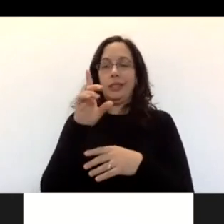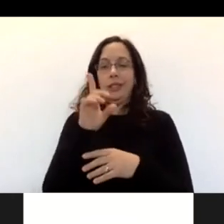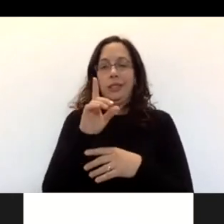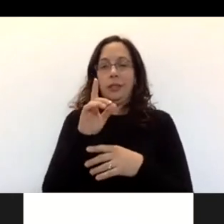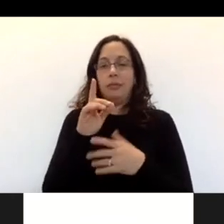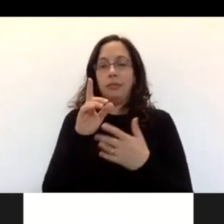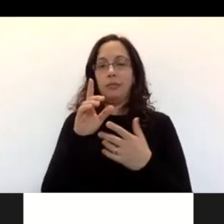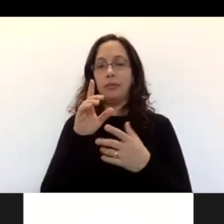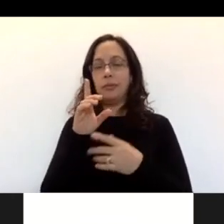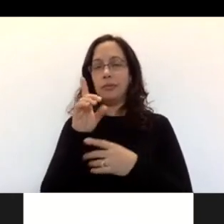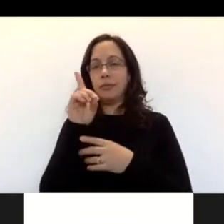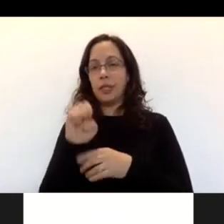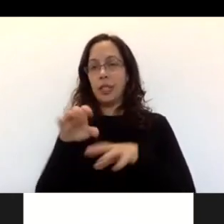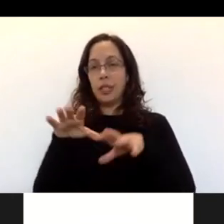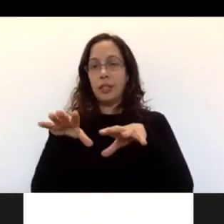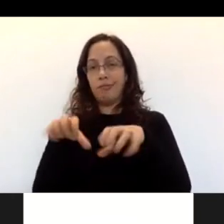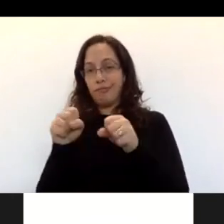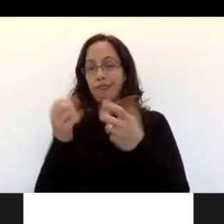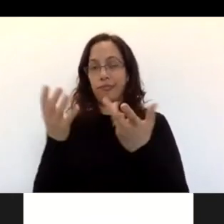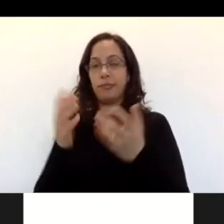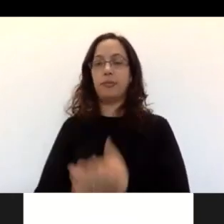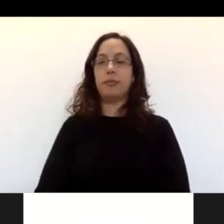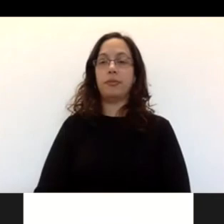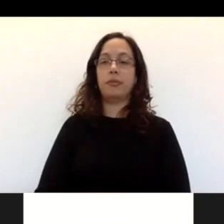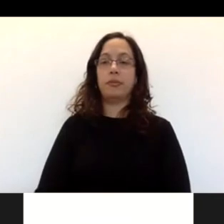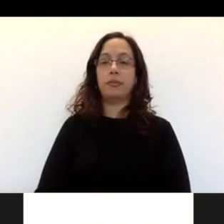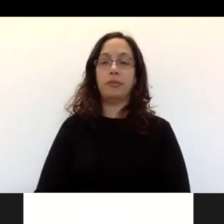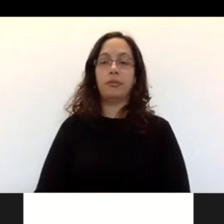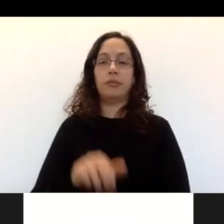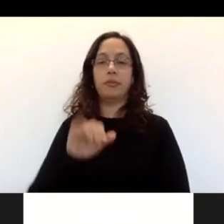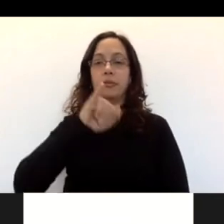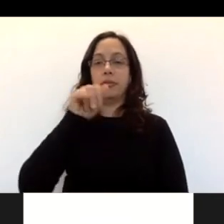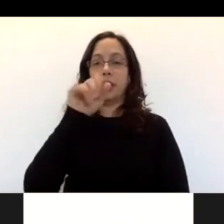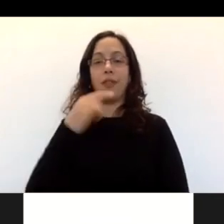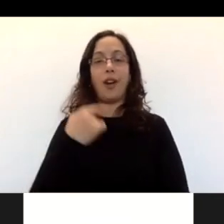Thanks well I'm–I have one, I have one last question that I want to ask and I, you know